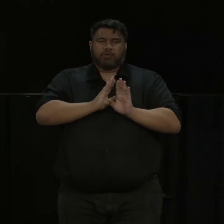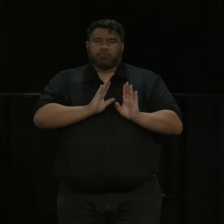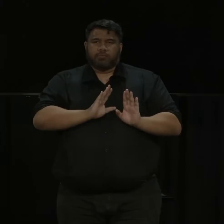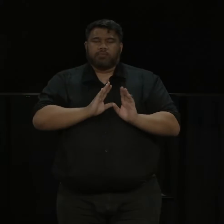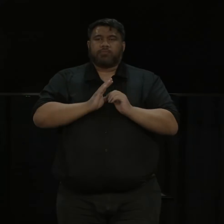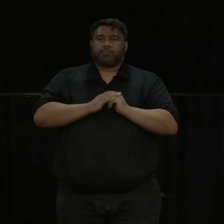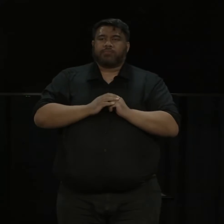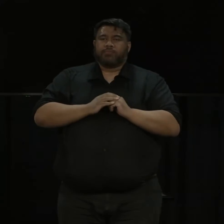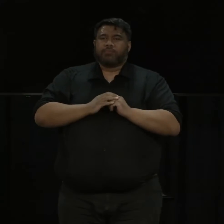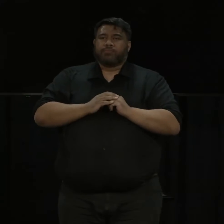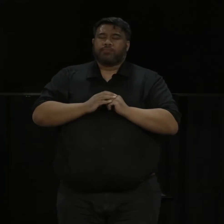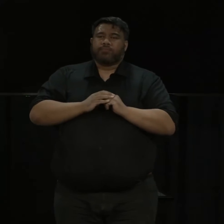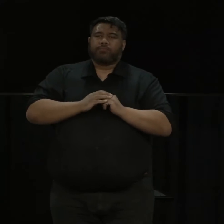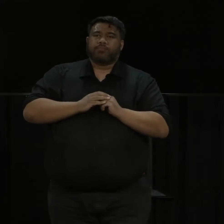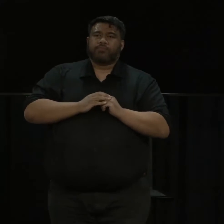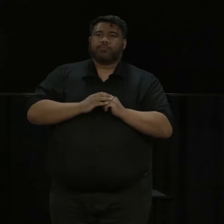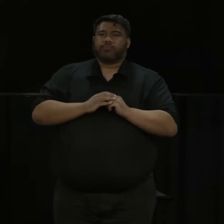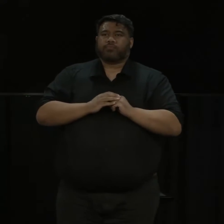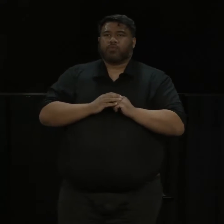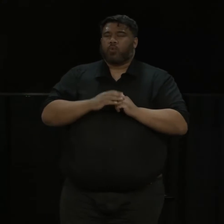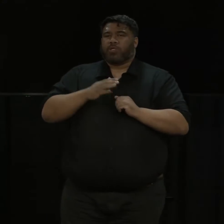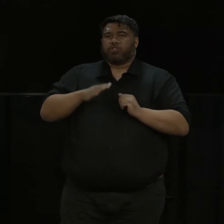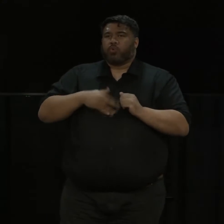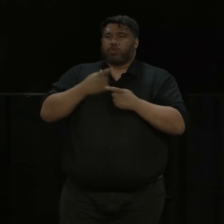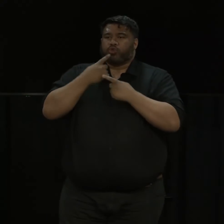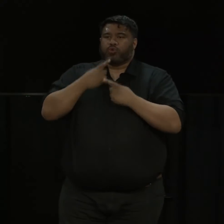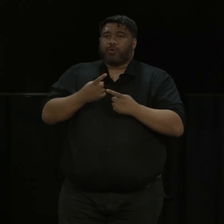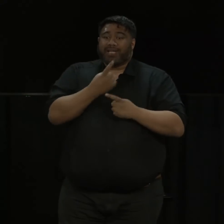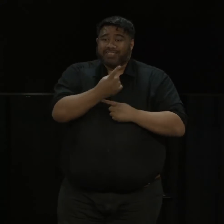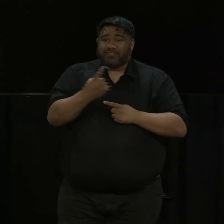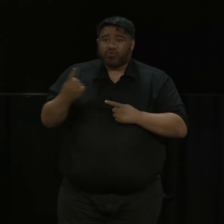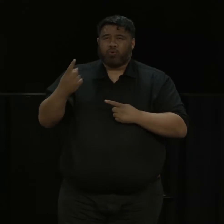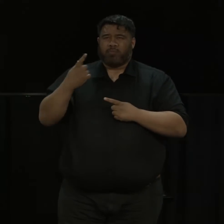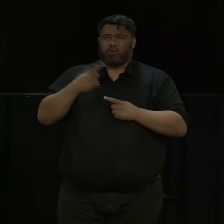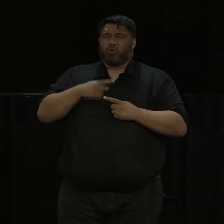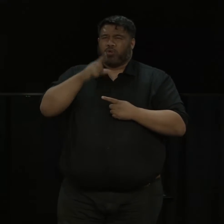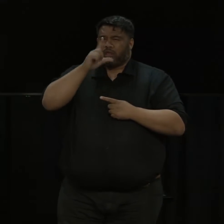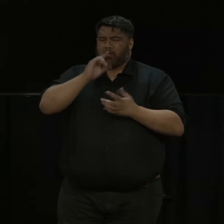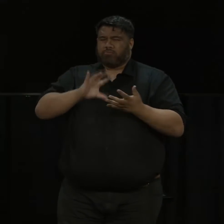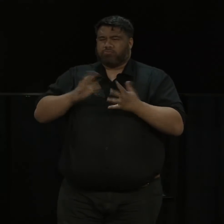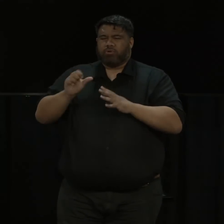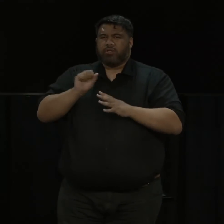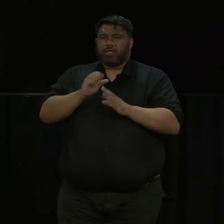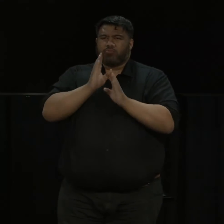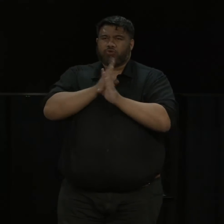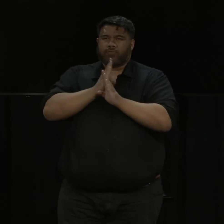and probably when we get another 10 or so cases each time. Because if we update with